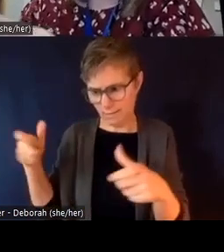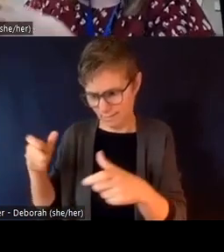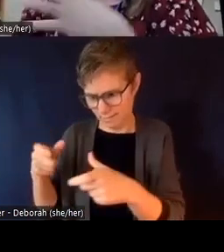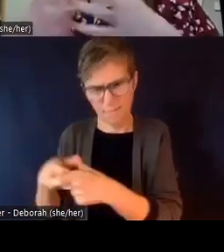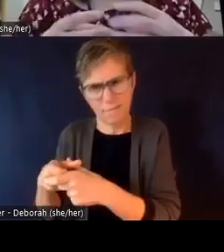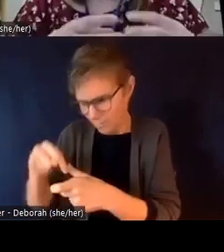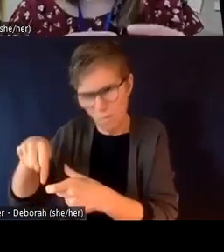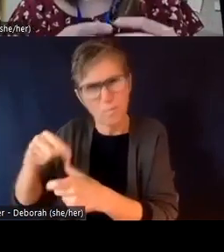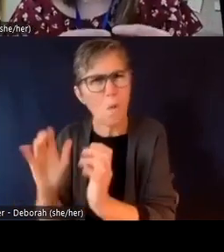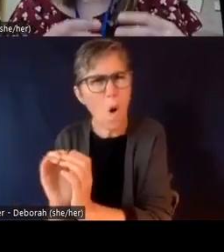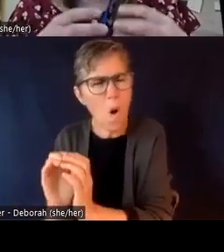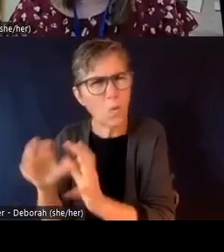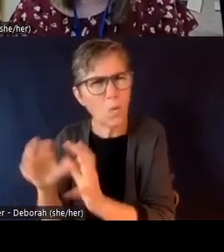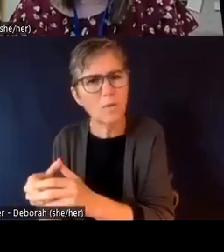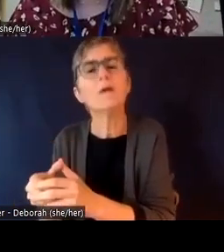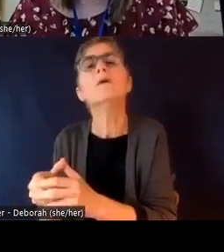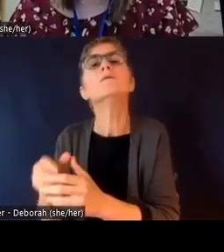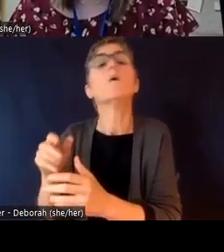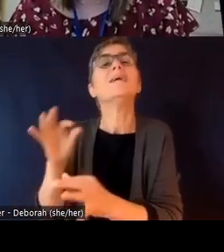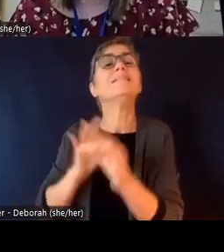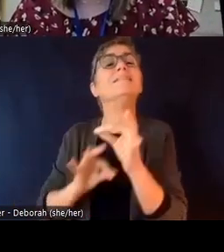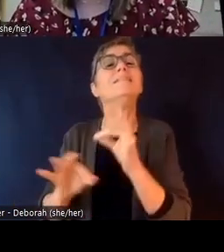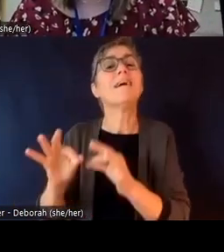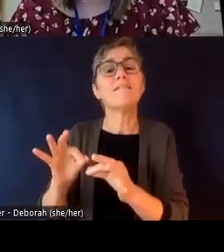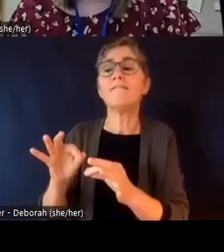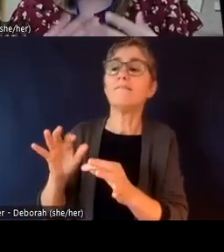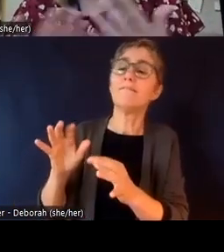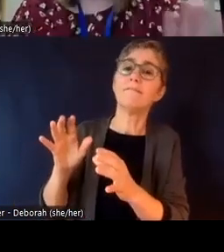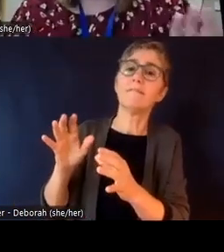And so we focus on suicidal thoughts and substance use disorders. So just